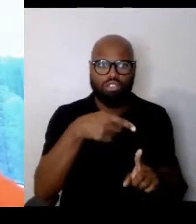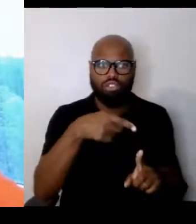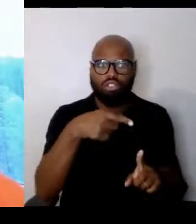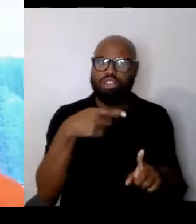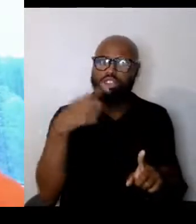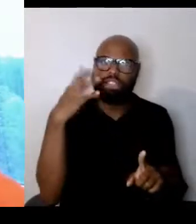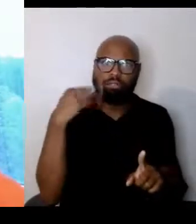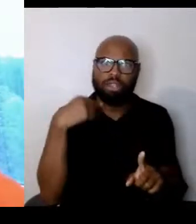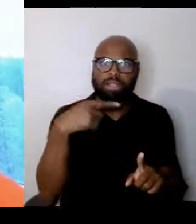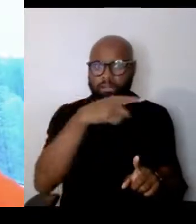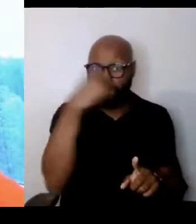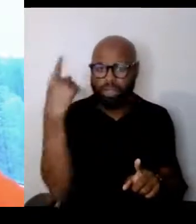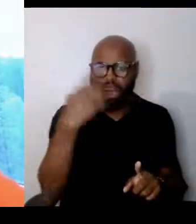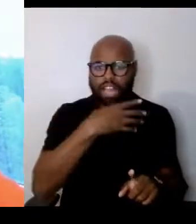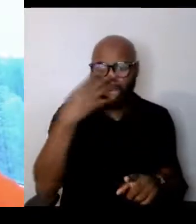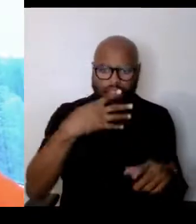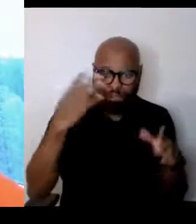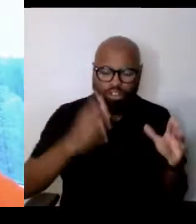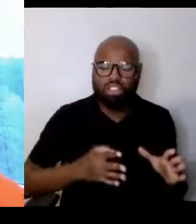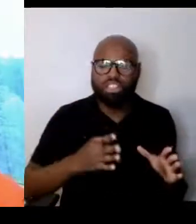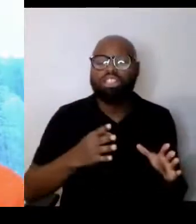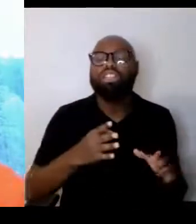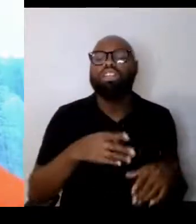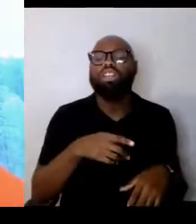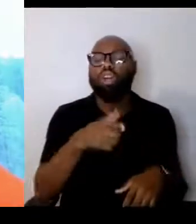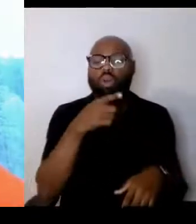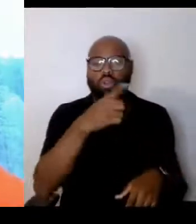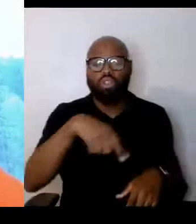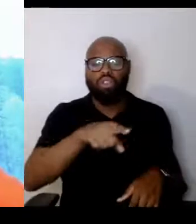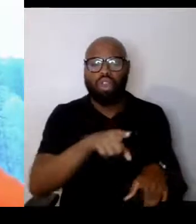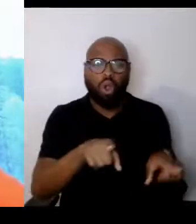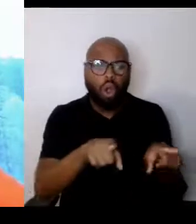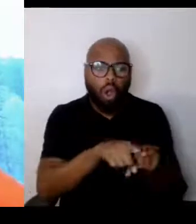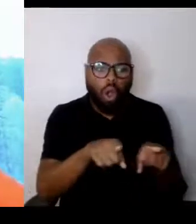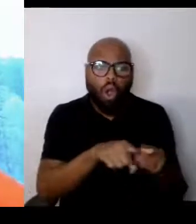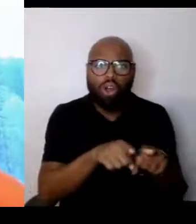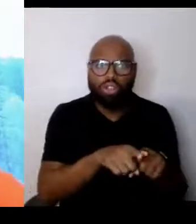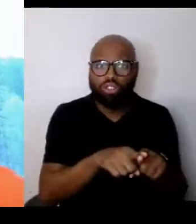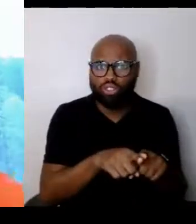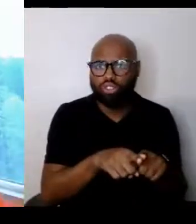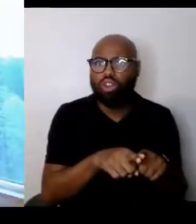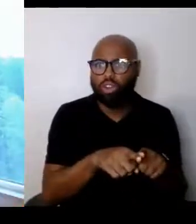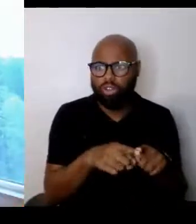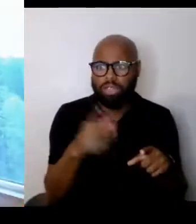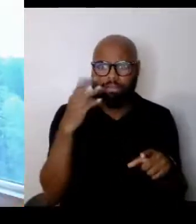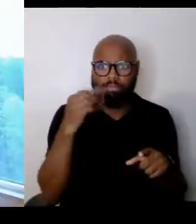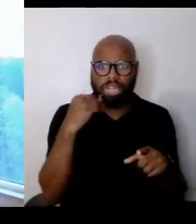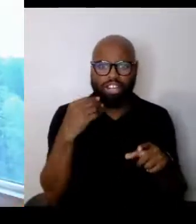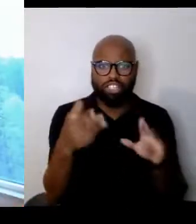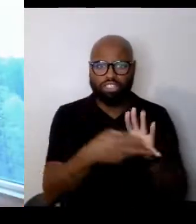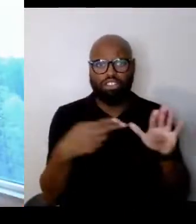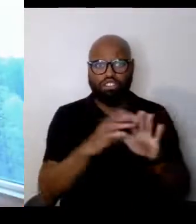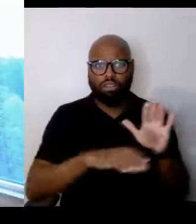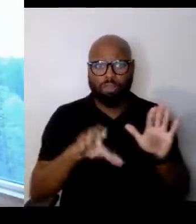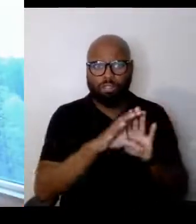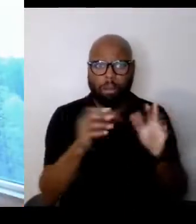who are also being criminalized by multiple systems, when they are coming into this country.